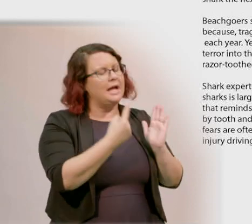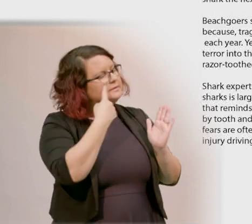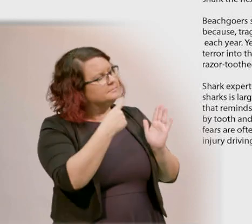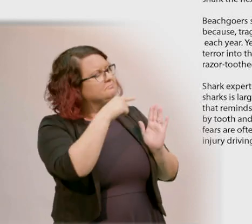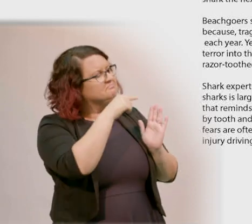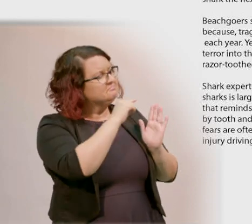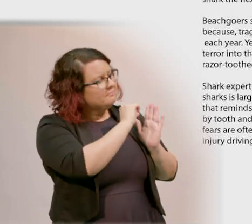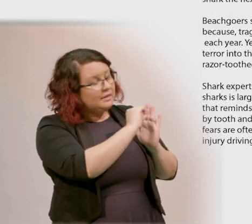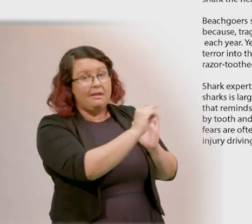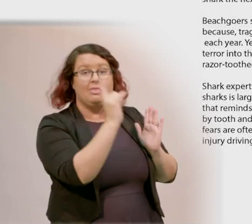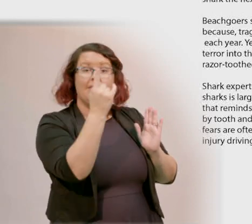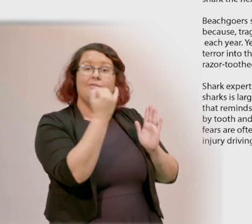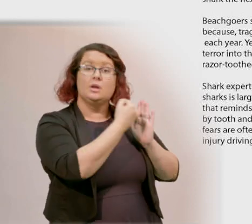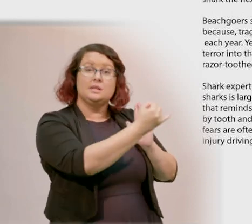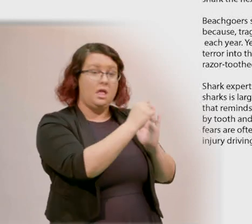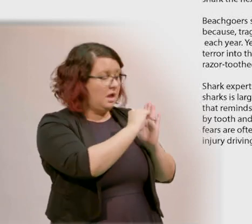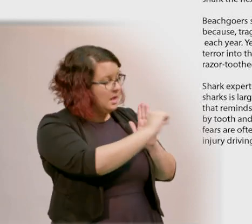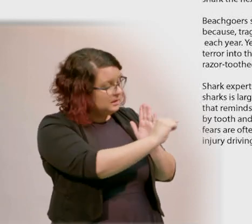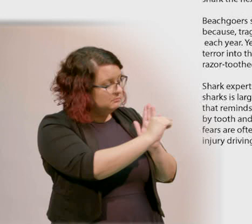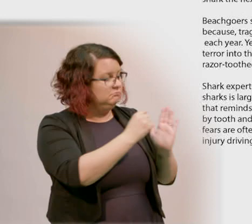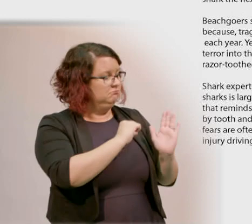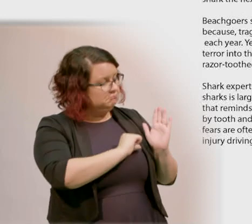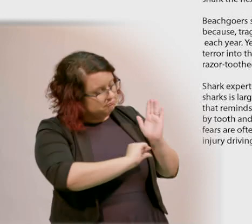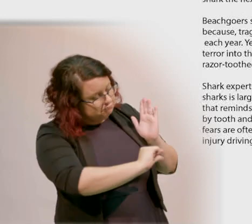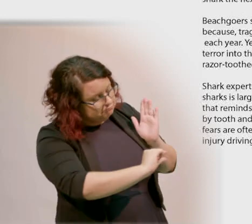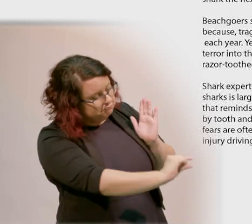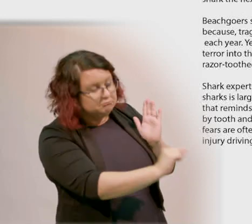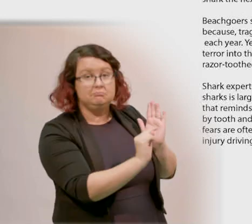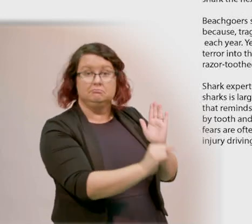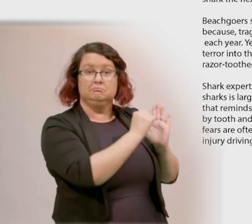You might read the first line of the first and last paragraph.